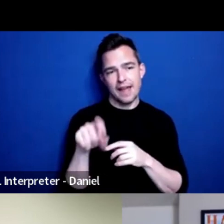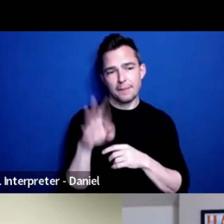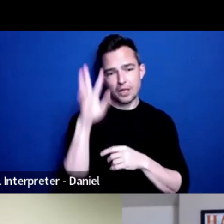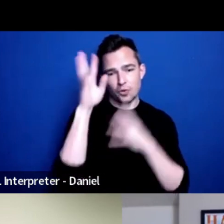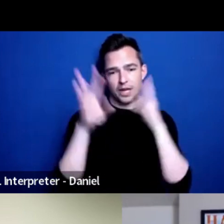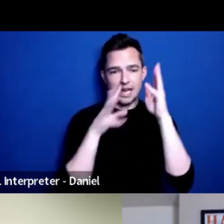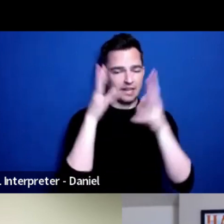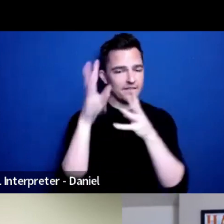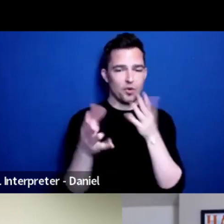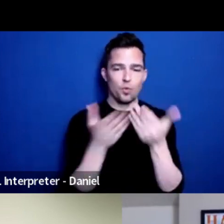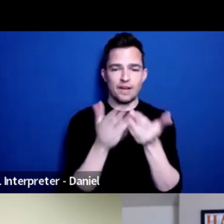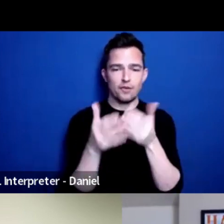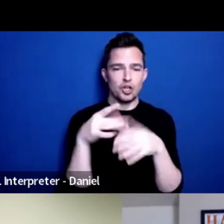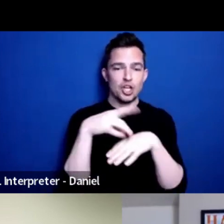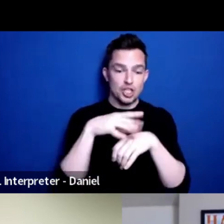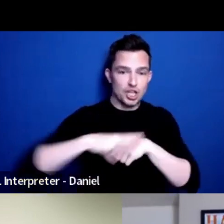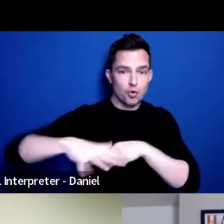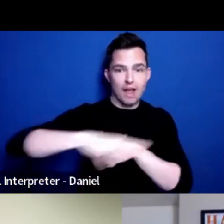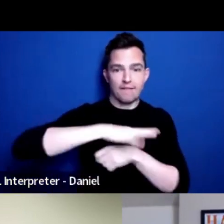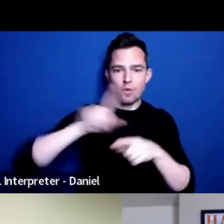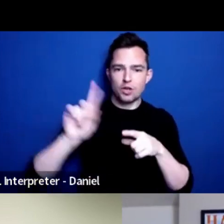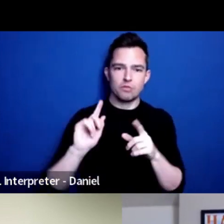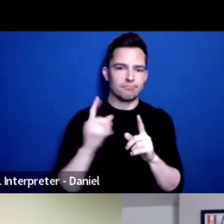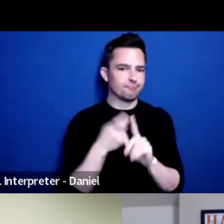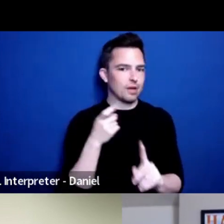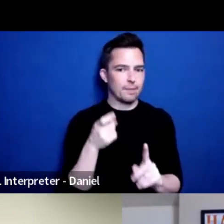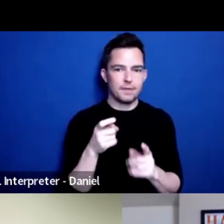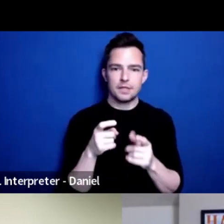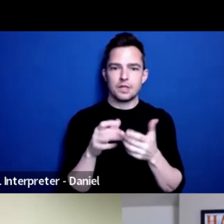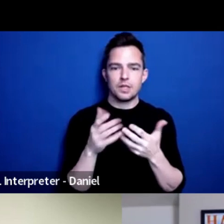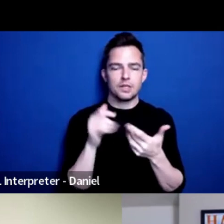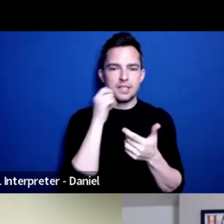geographical area that you're from whatever democratic demographics that she addressed,